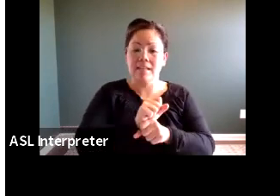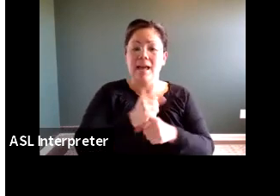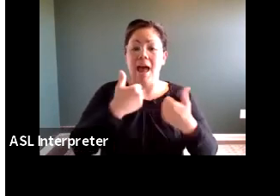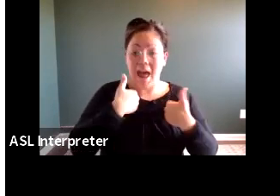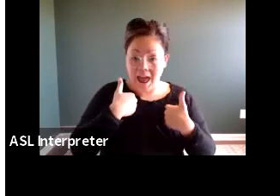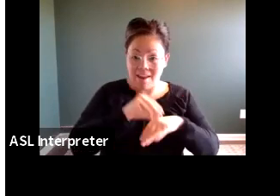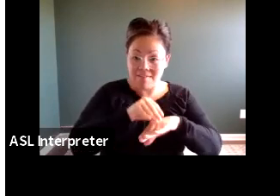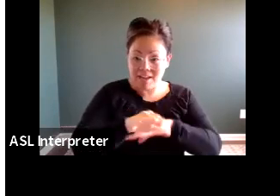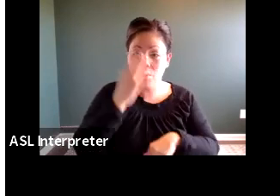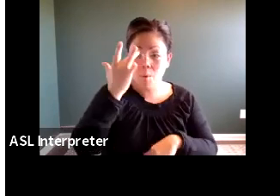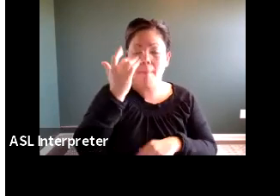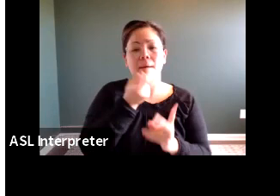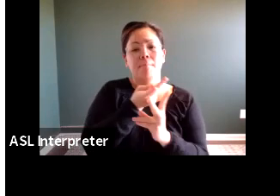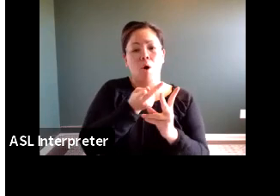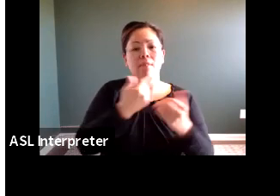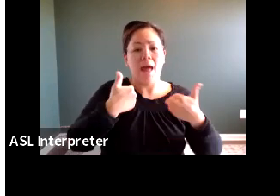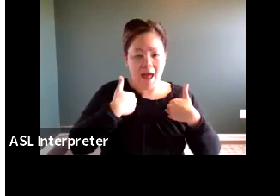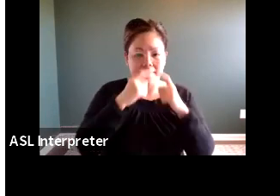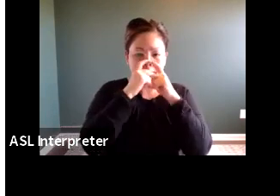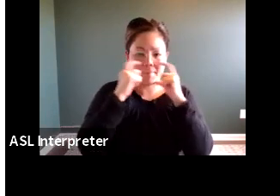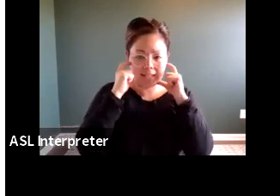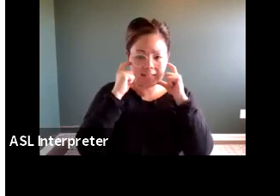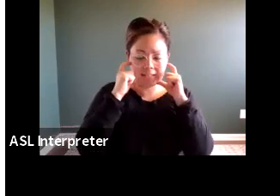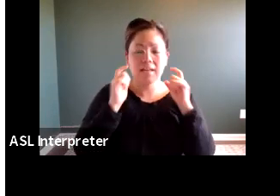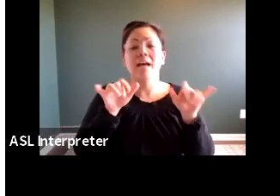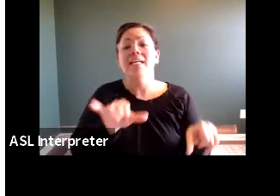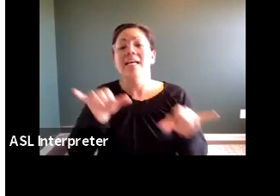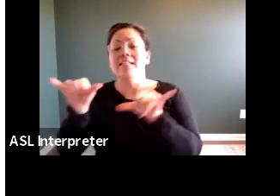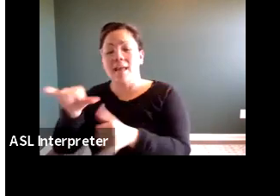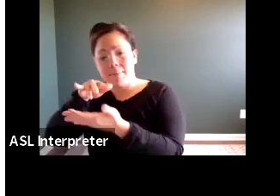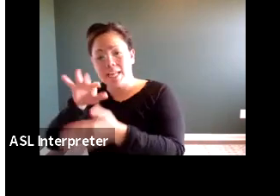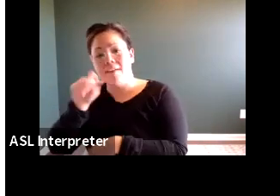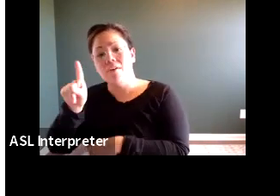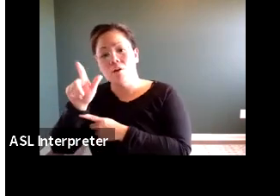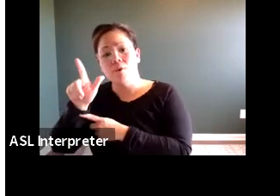And it's because both of them were masked. Additionally, a study of 124 households